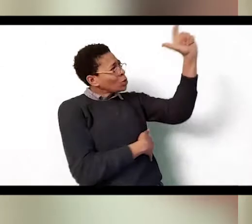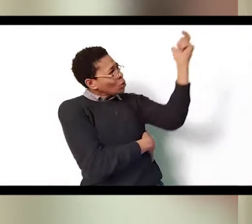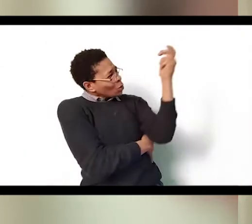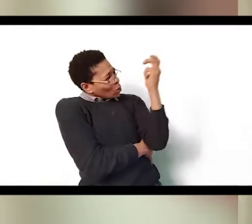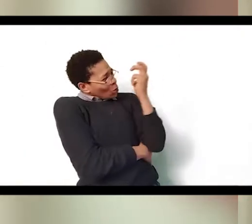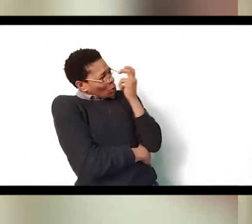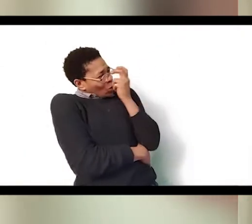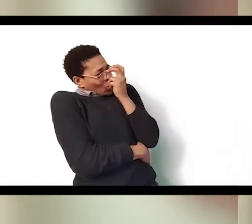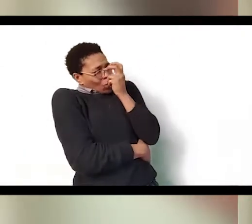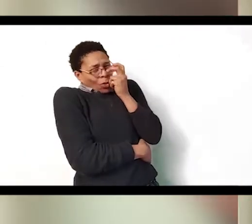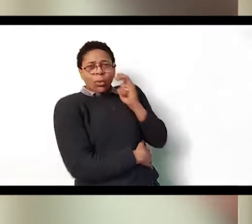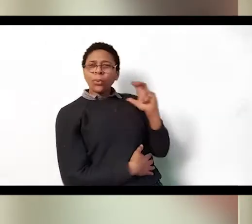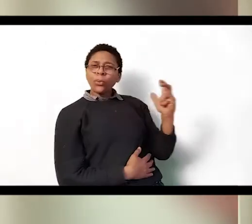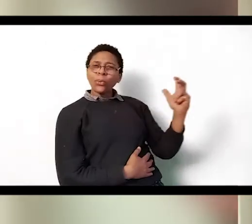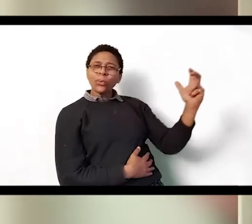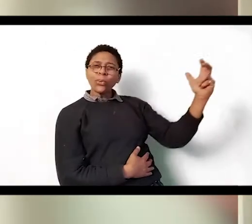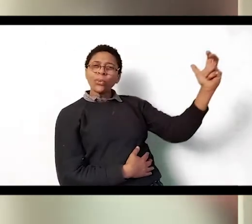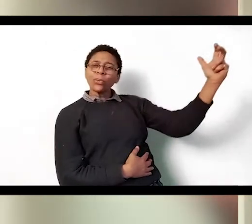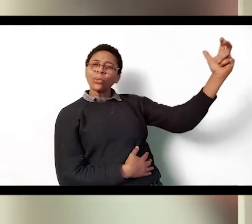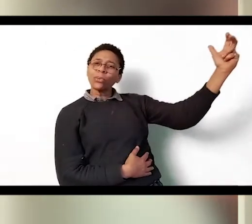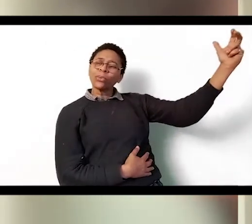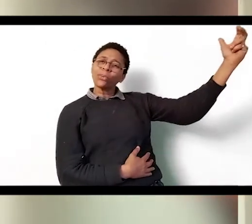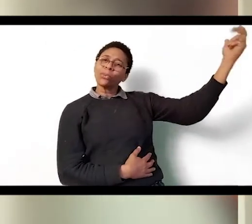So close, and so far away.